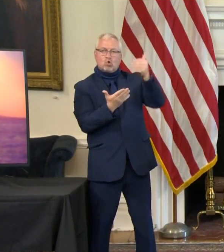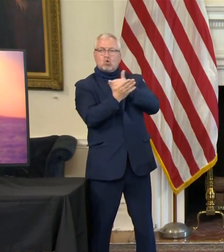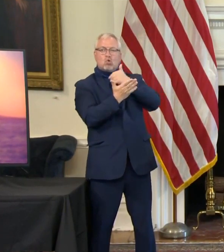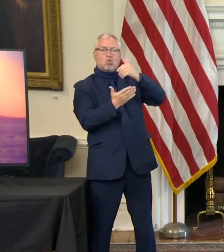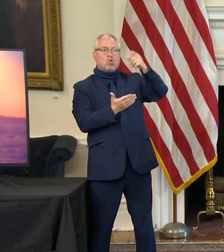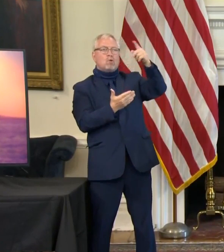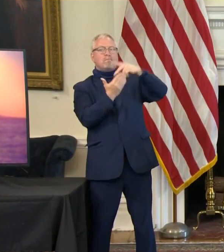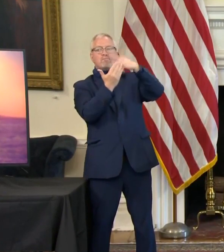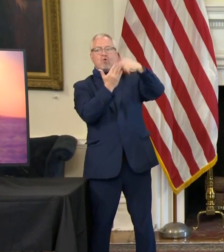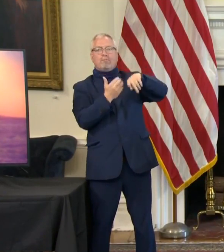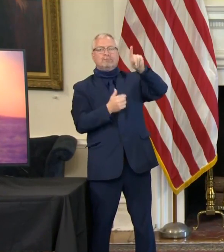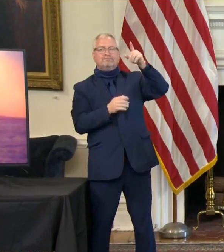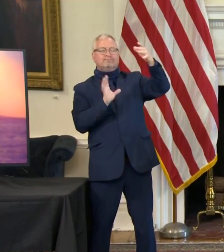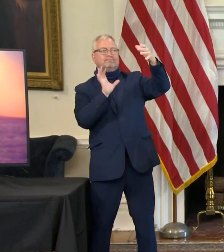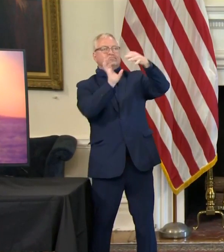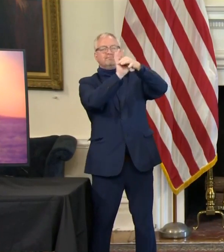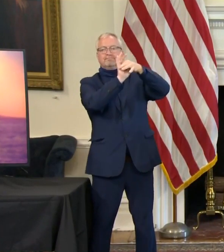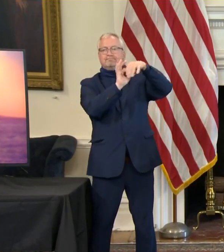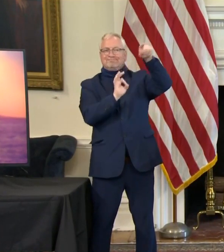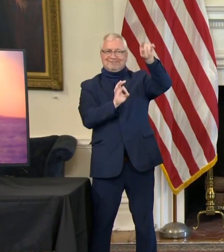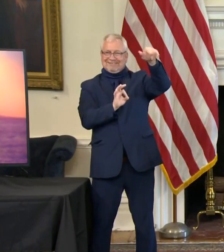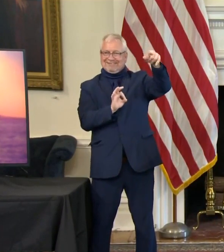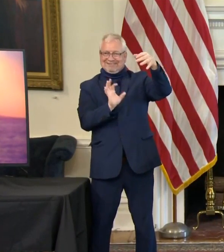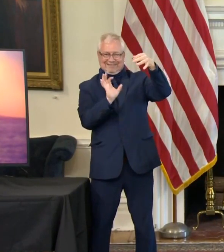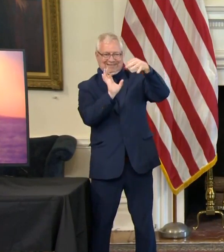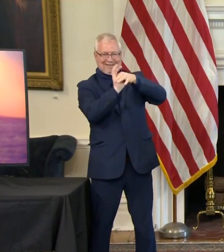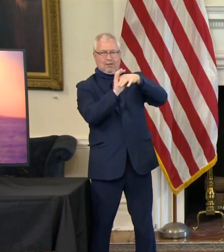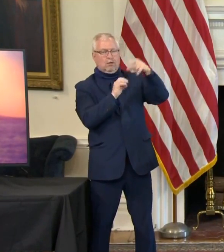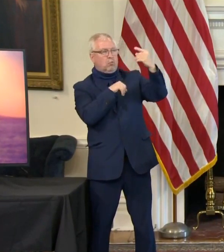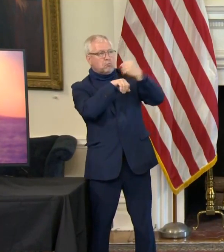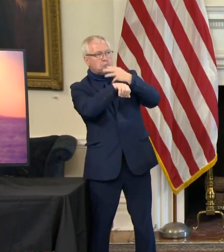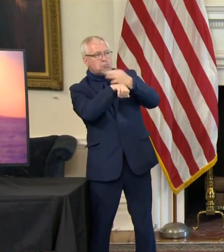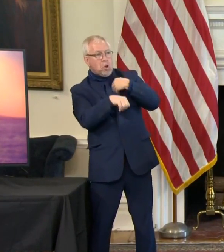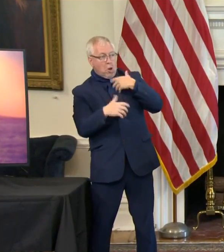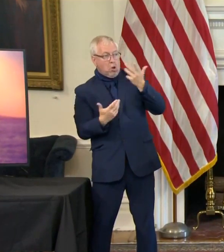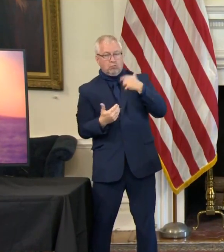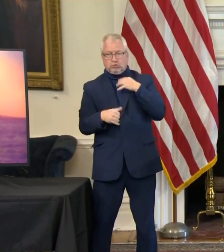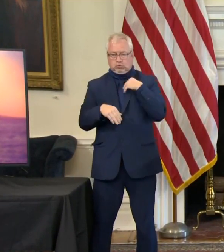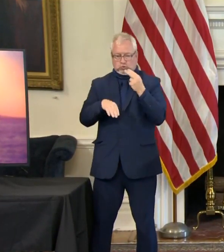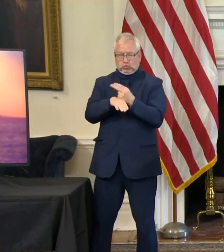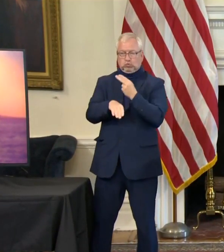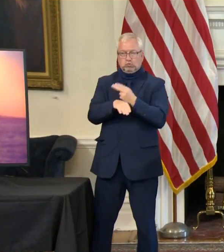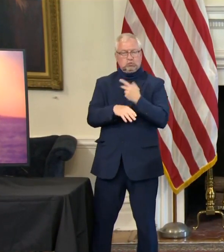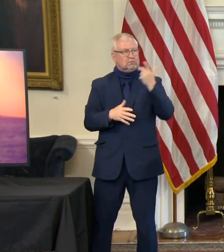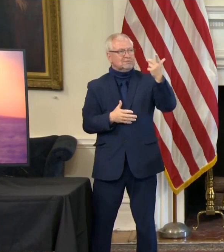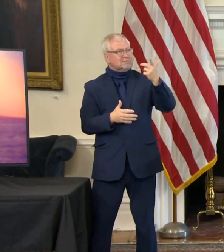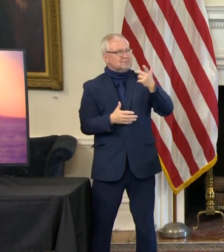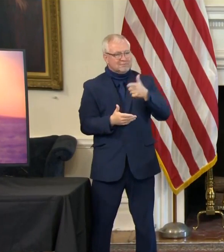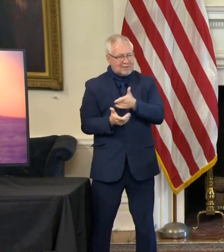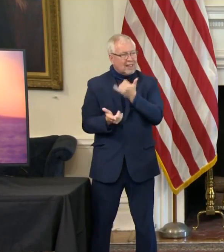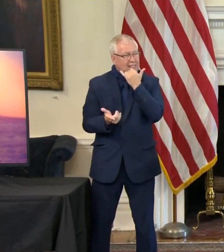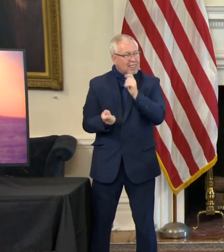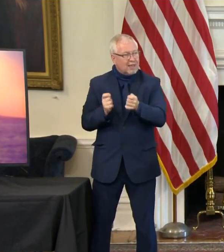THIS IS A FEDERAL PROGRAM, IT IS NEW, AND IT HAS AN CART -- COMPLEX AND HARD TO HAVE MET.